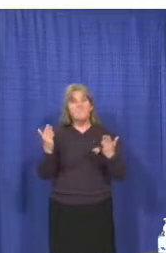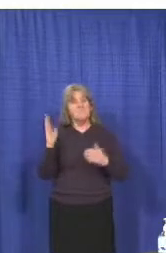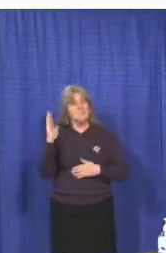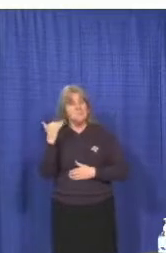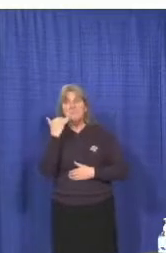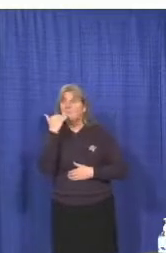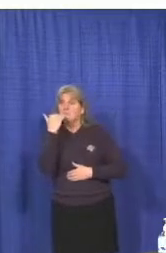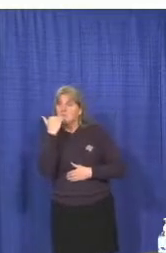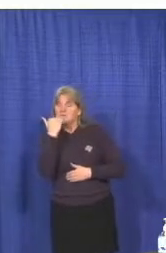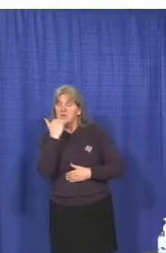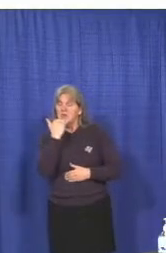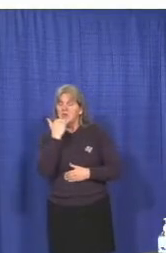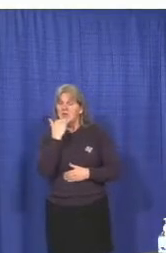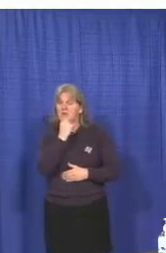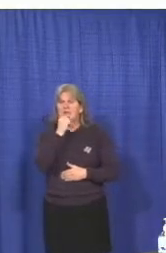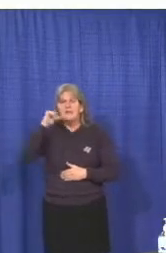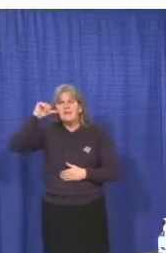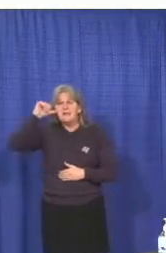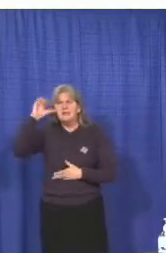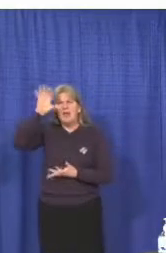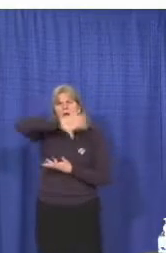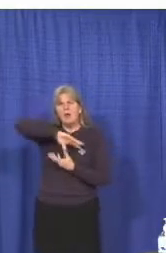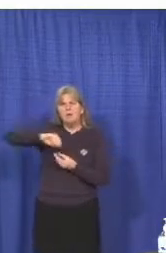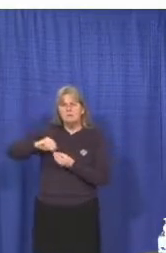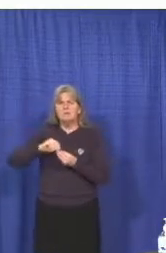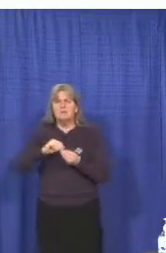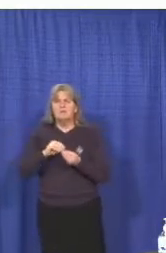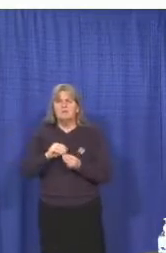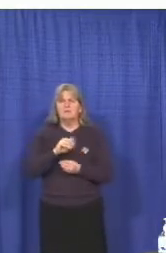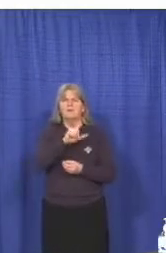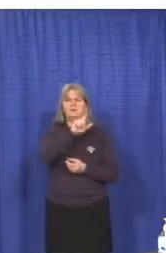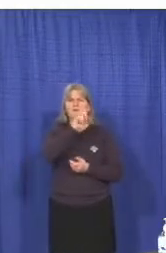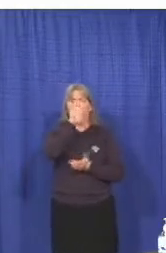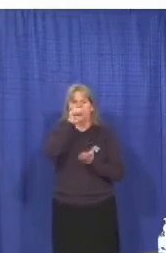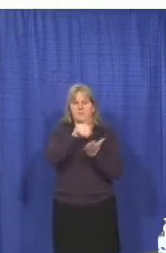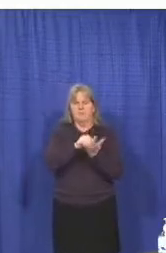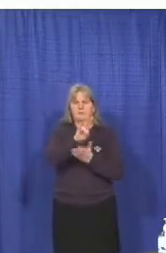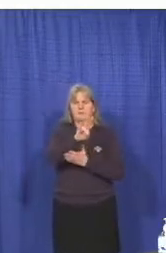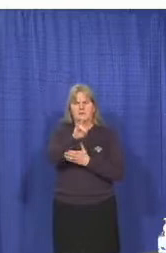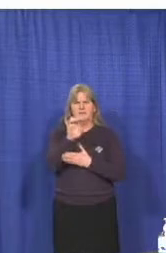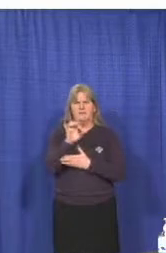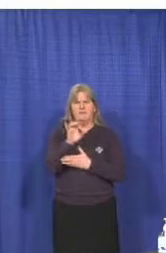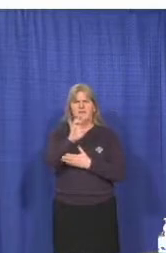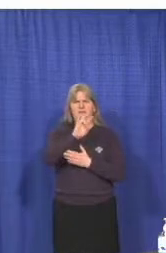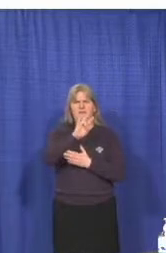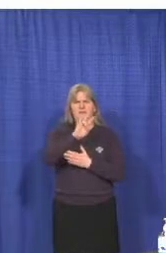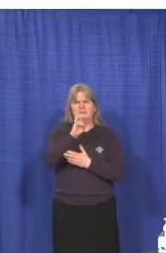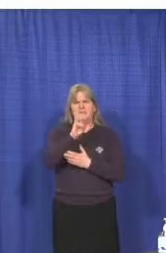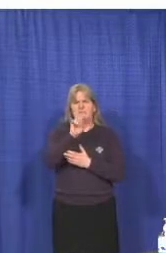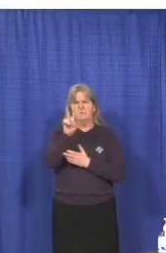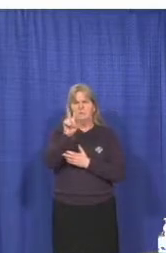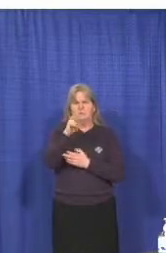We have provided 247,621st